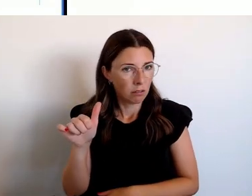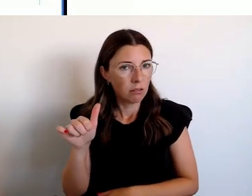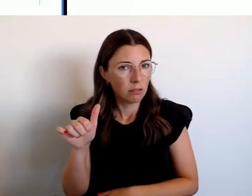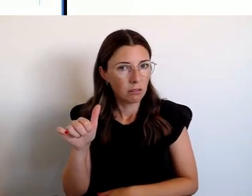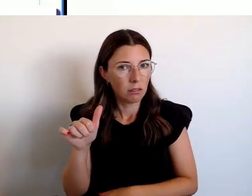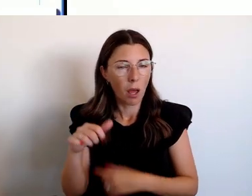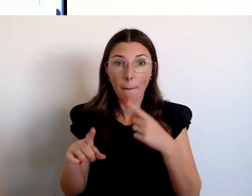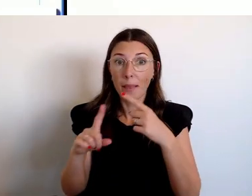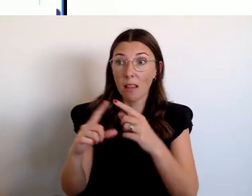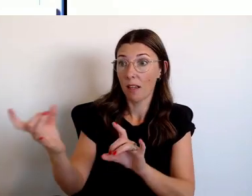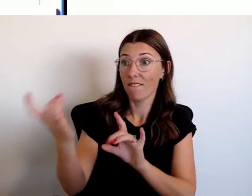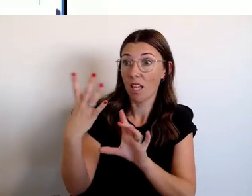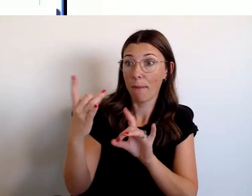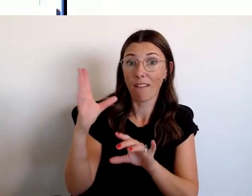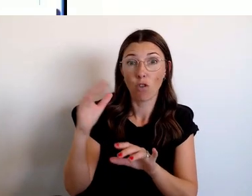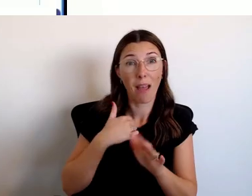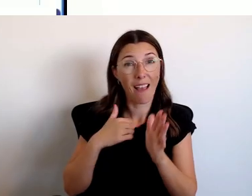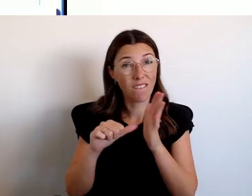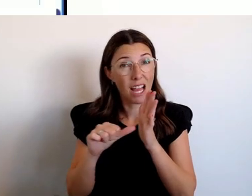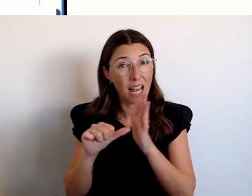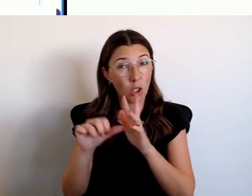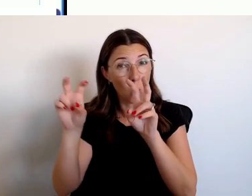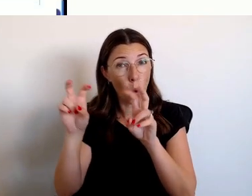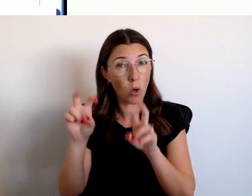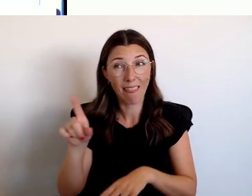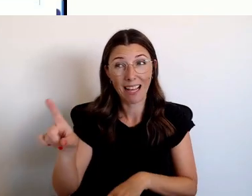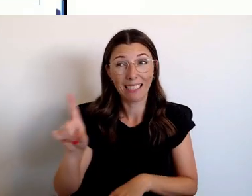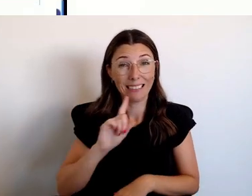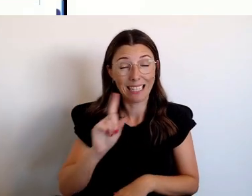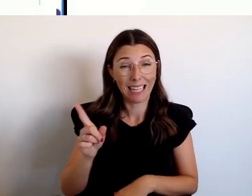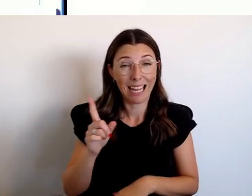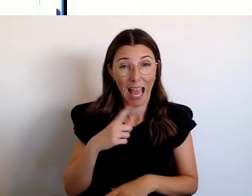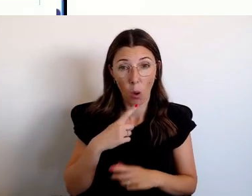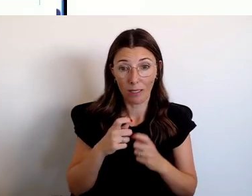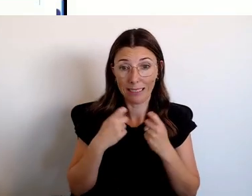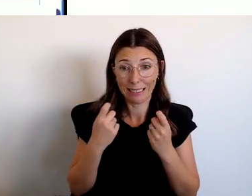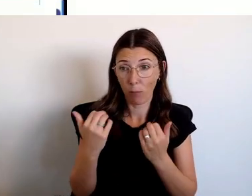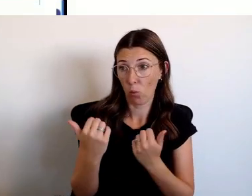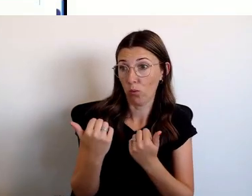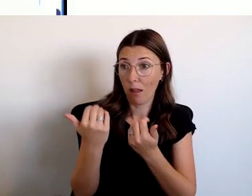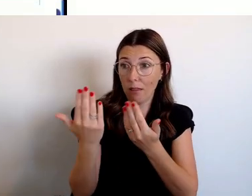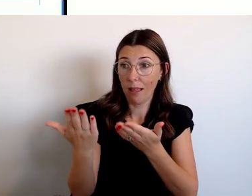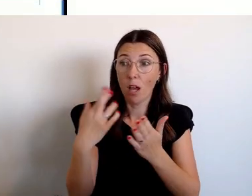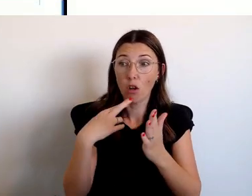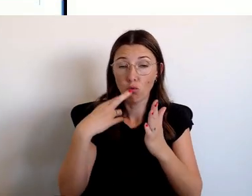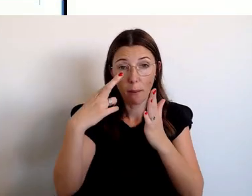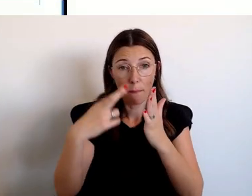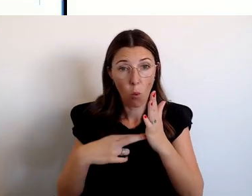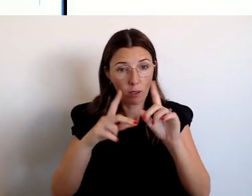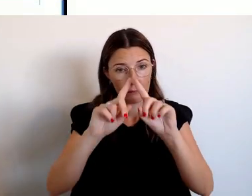the feedback from our financial auditors was that our systems assurance team would deliver our report analysis in a range of